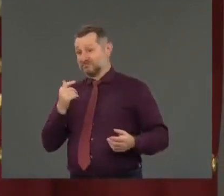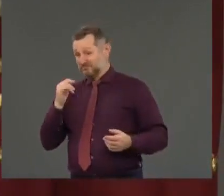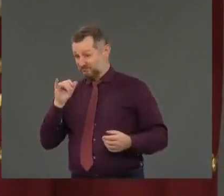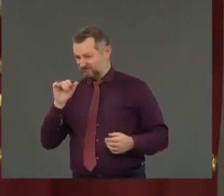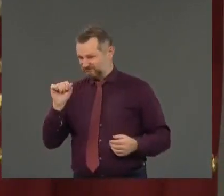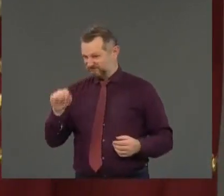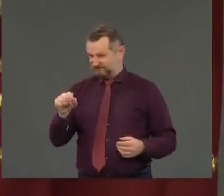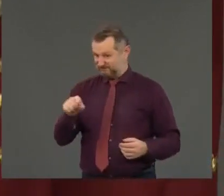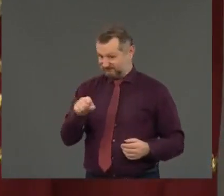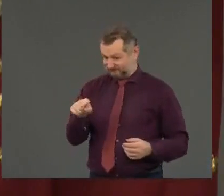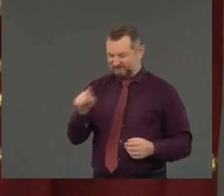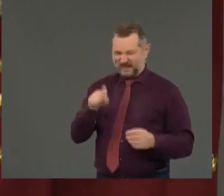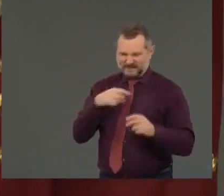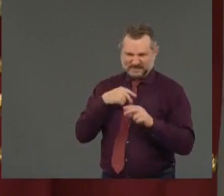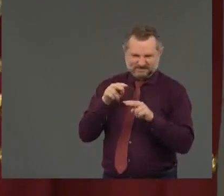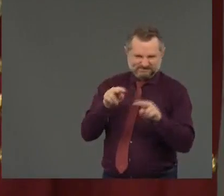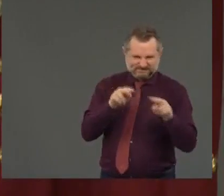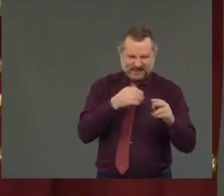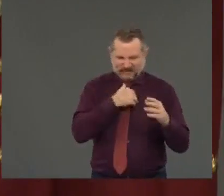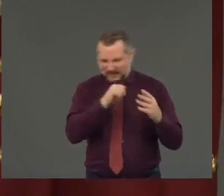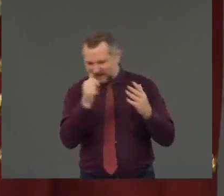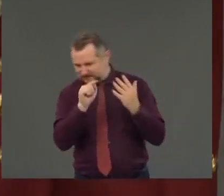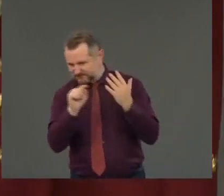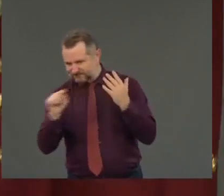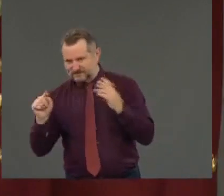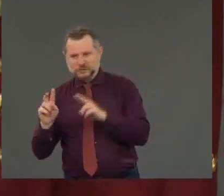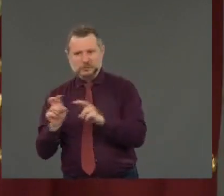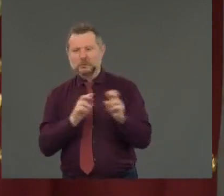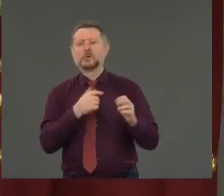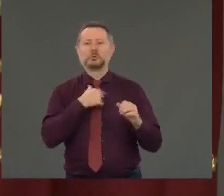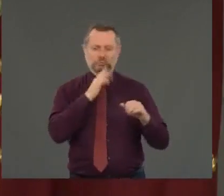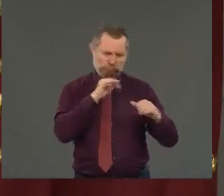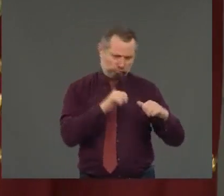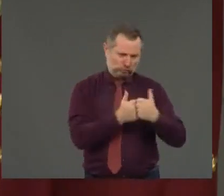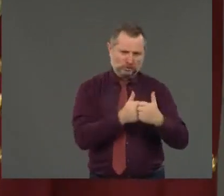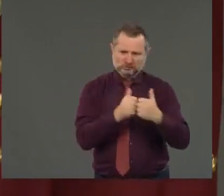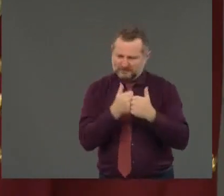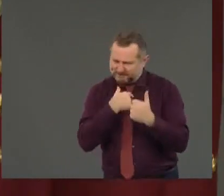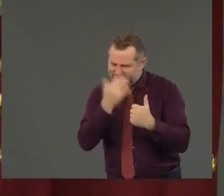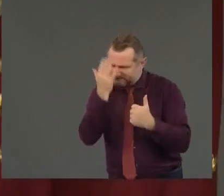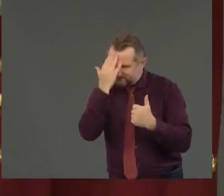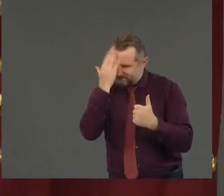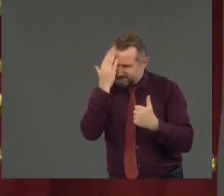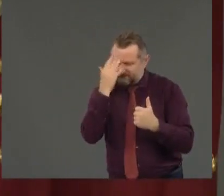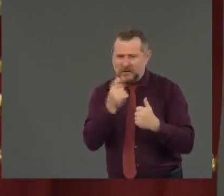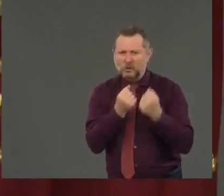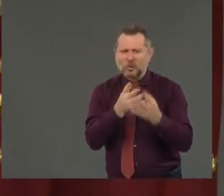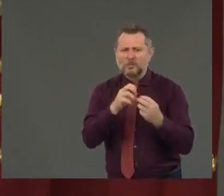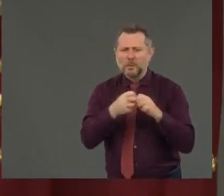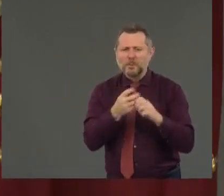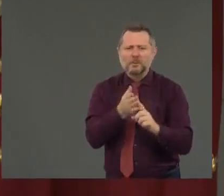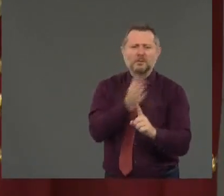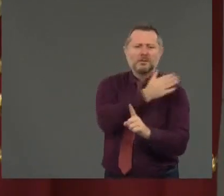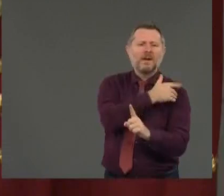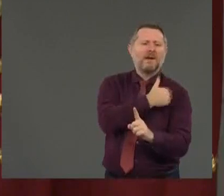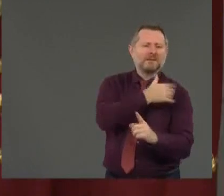HIV, OTHER IMMUNO COMPROMISED CONDITIONS, SOMEONE ON CH CHEMOTHERAPY AND WE HAVE TAKEN